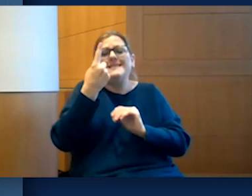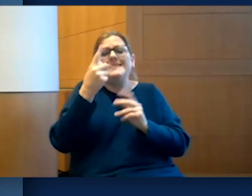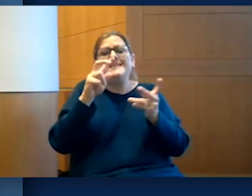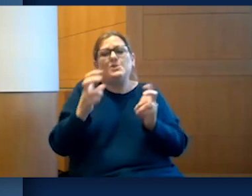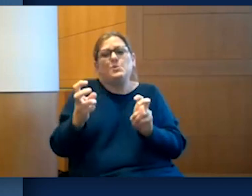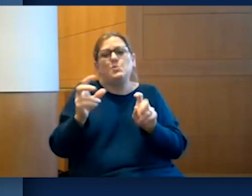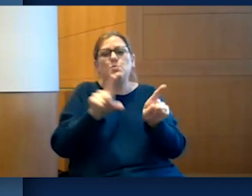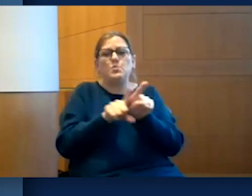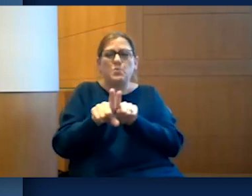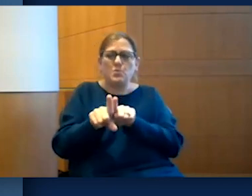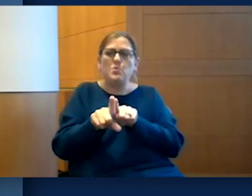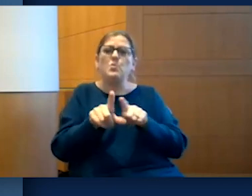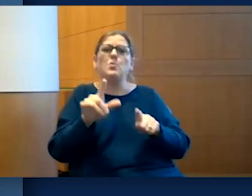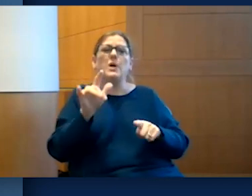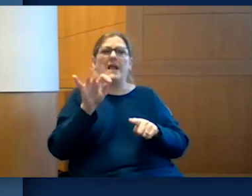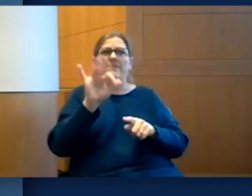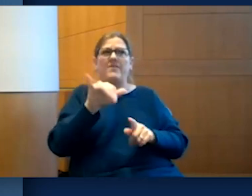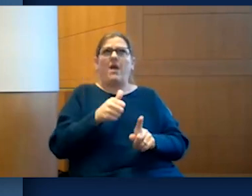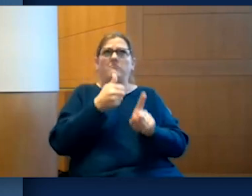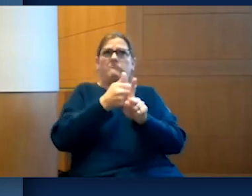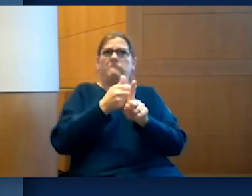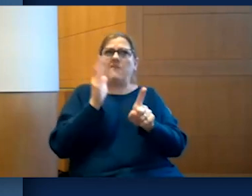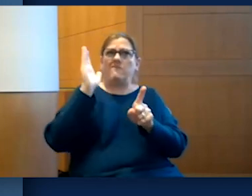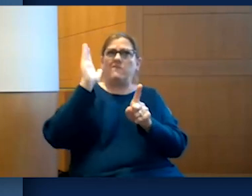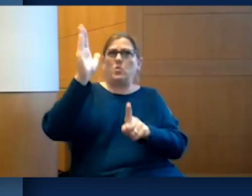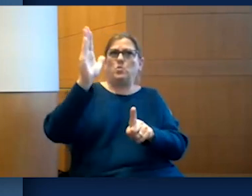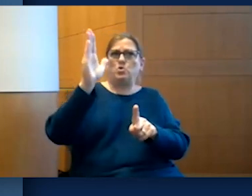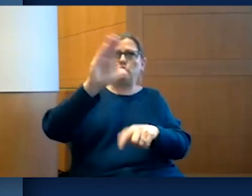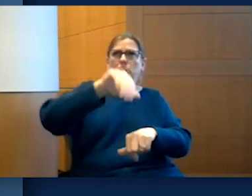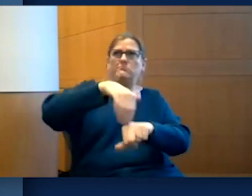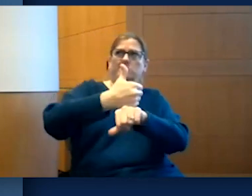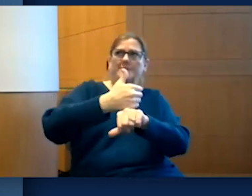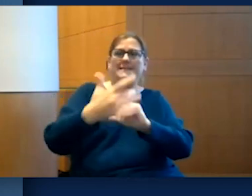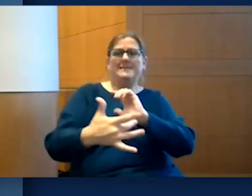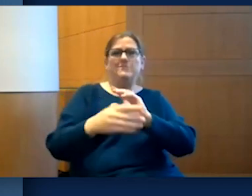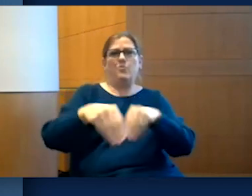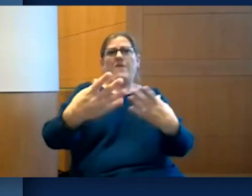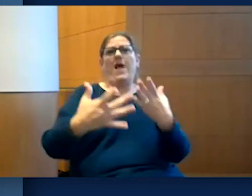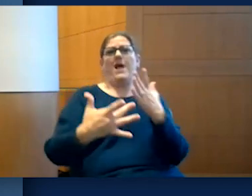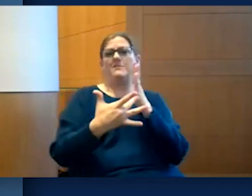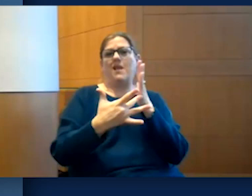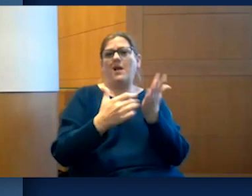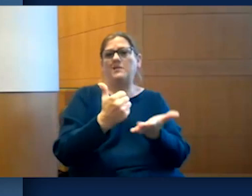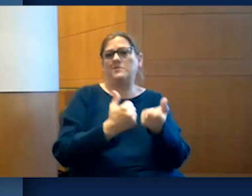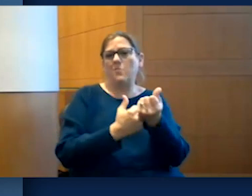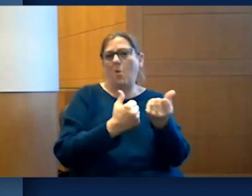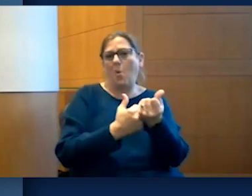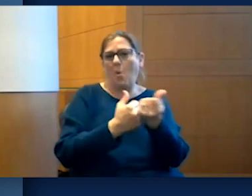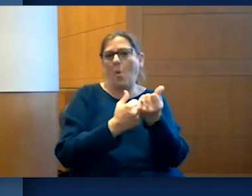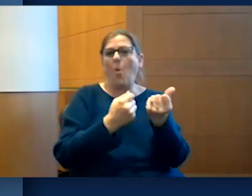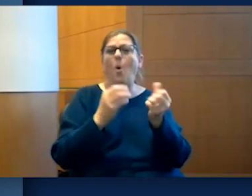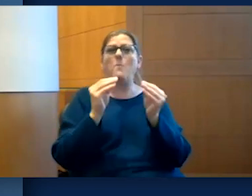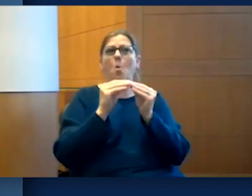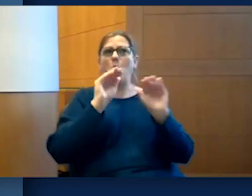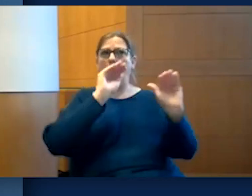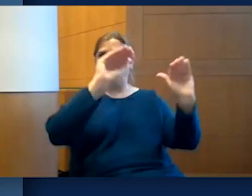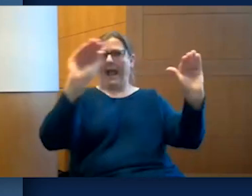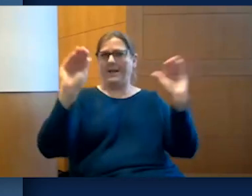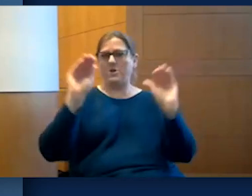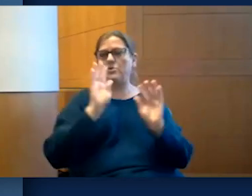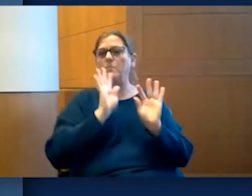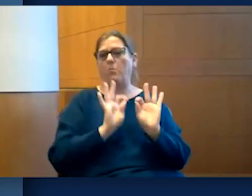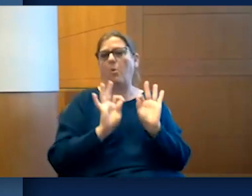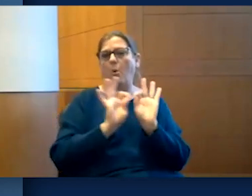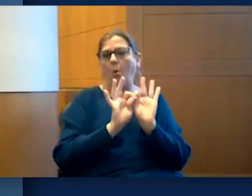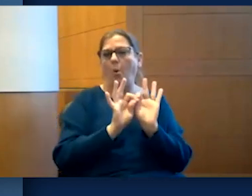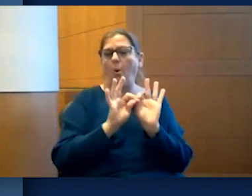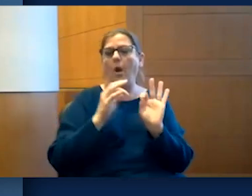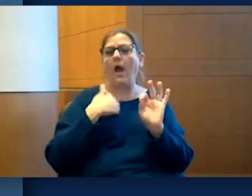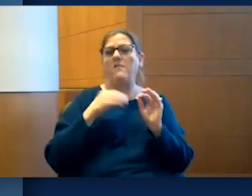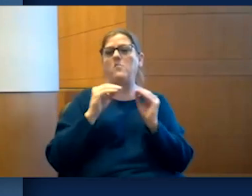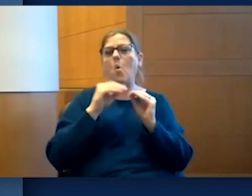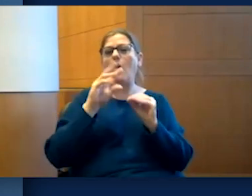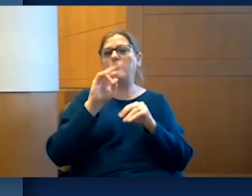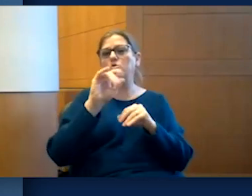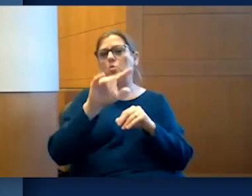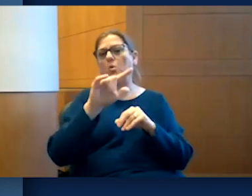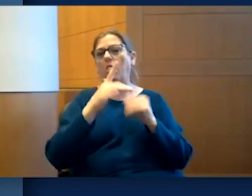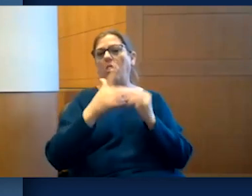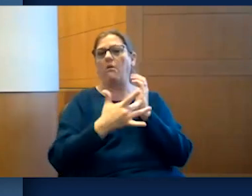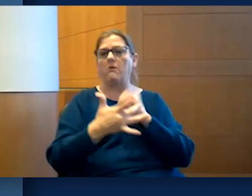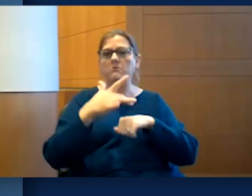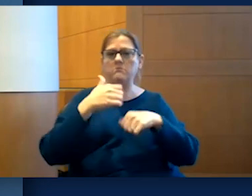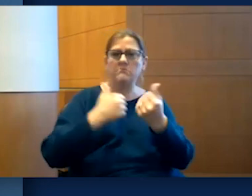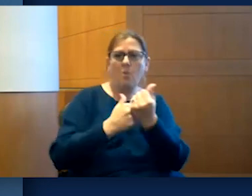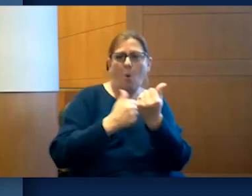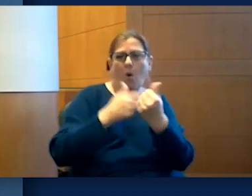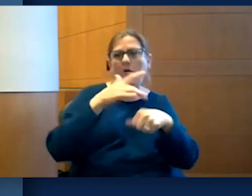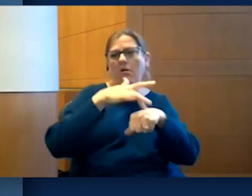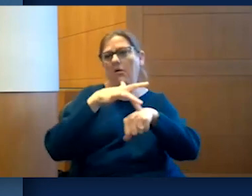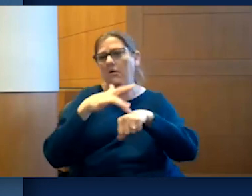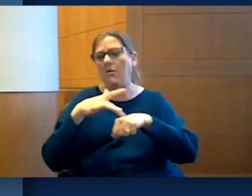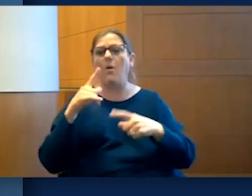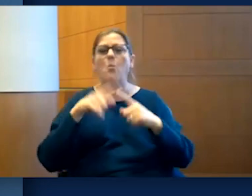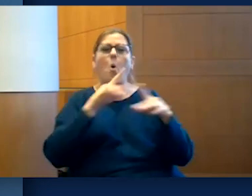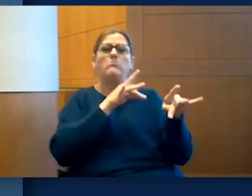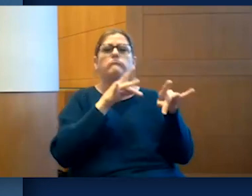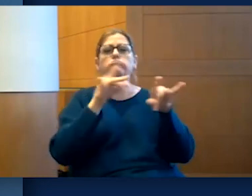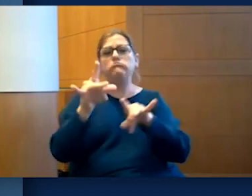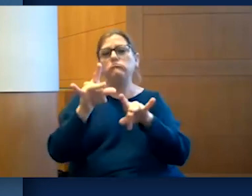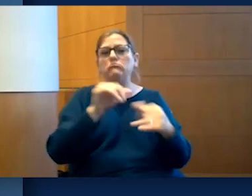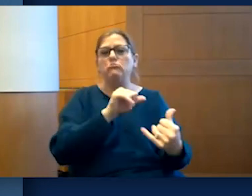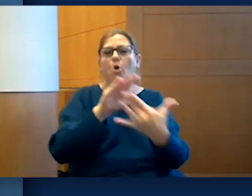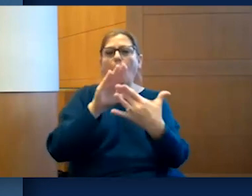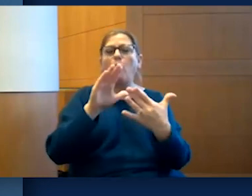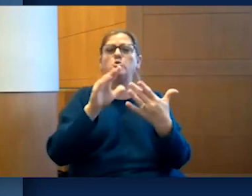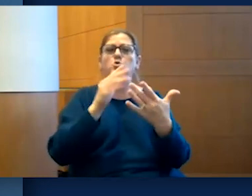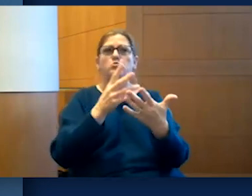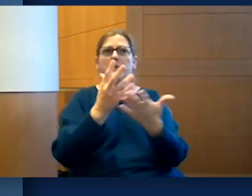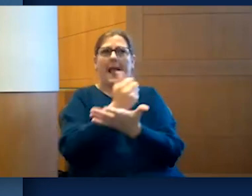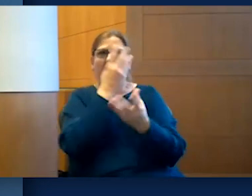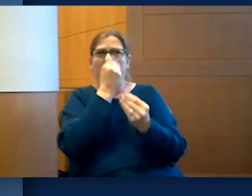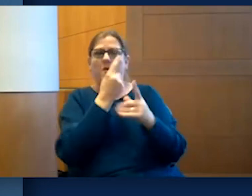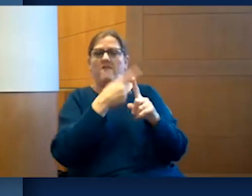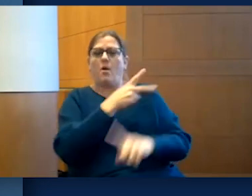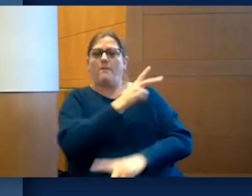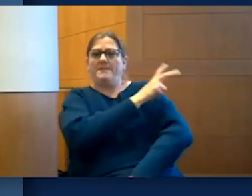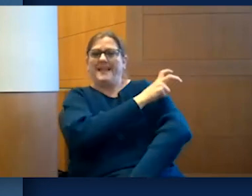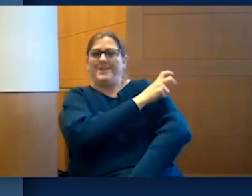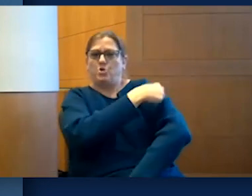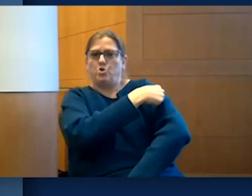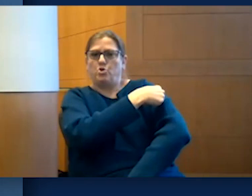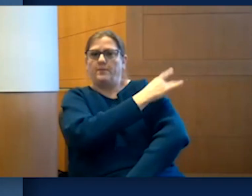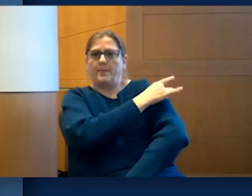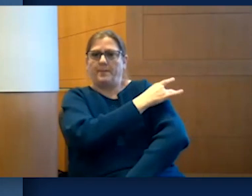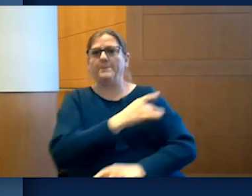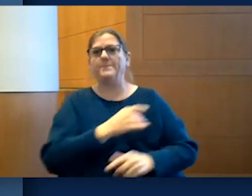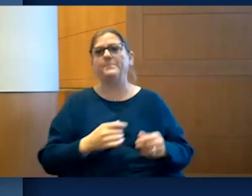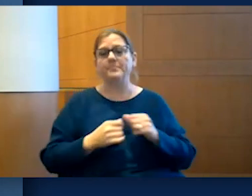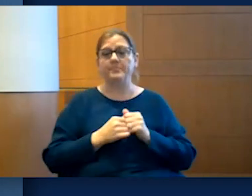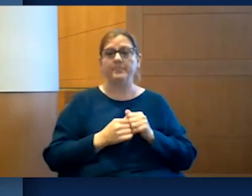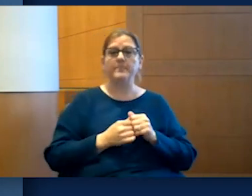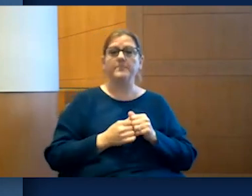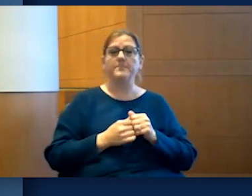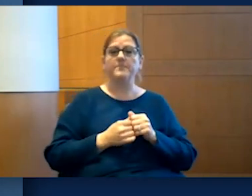So, if that is going to be something in the future to be implementing, tech support and further remind erdz are going to be critical. Having tech support and a stream lined way to get the sensory data is going to be critical for this population.